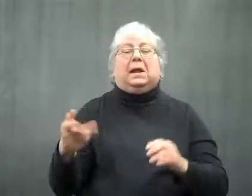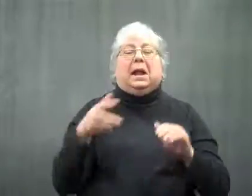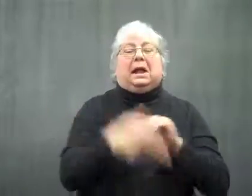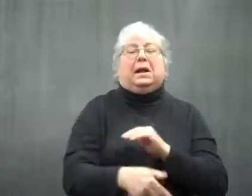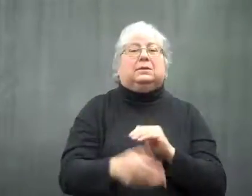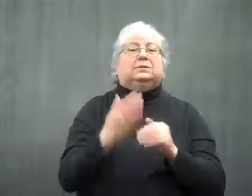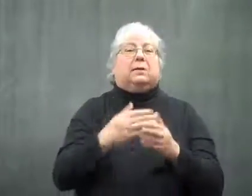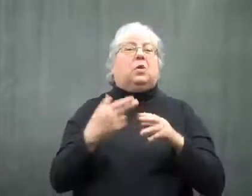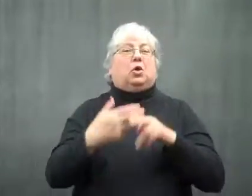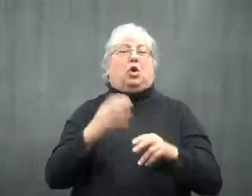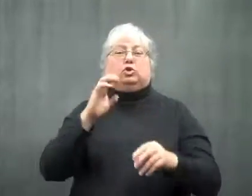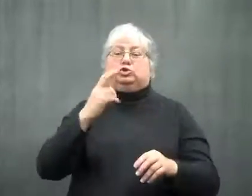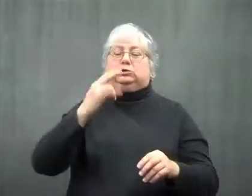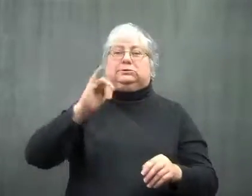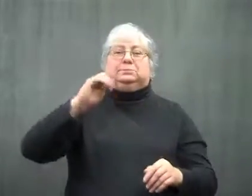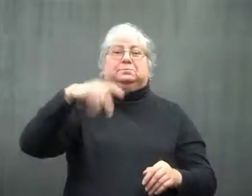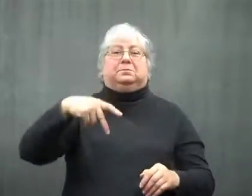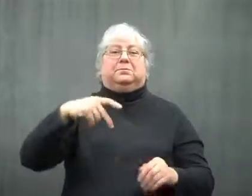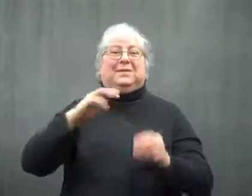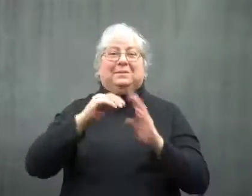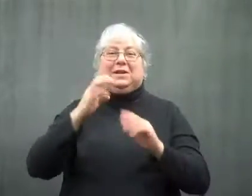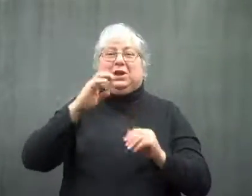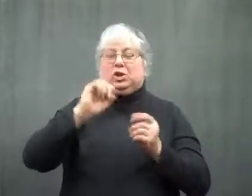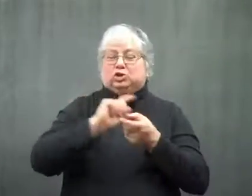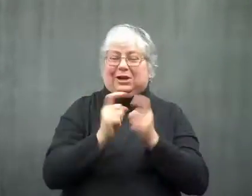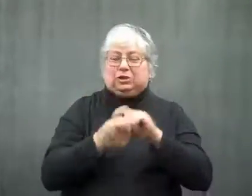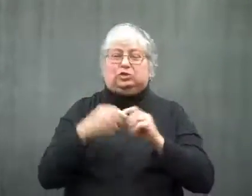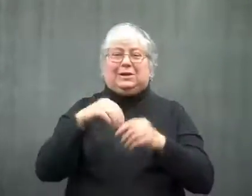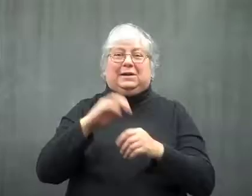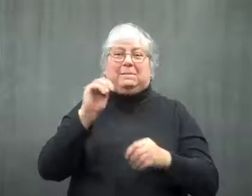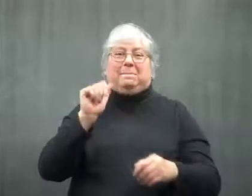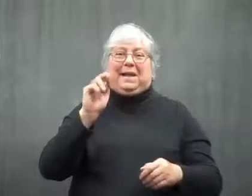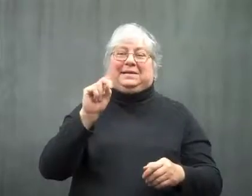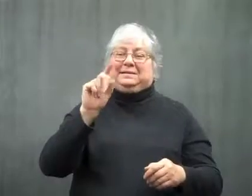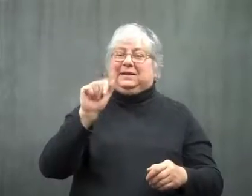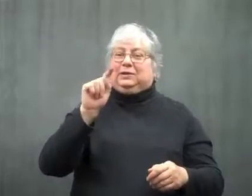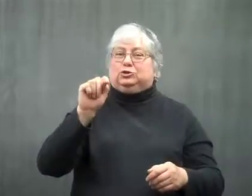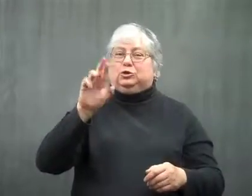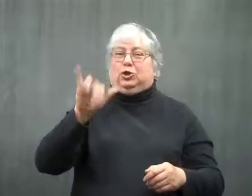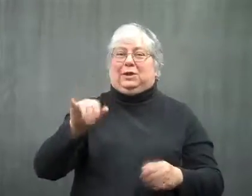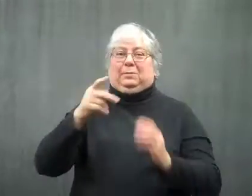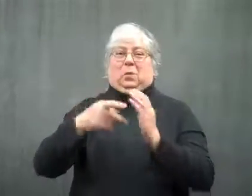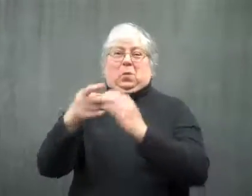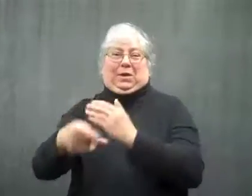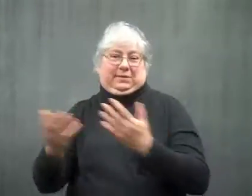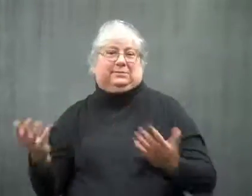Those cuts are called CHIMPS, Cuts in Mandatory Programs.